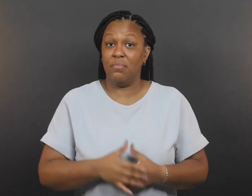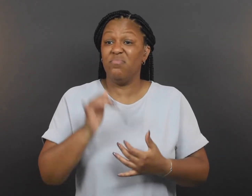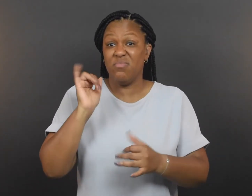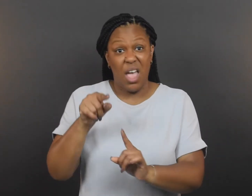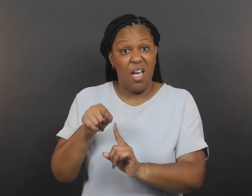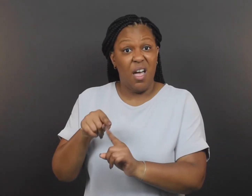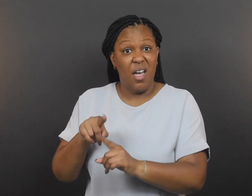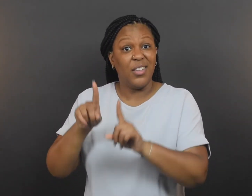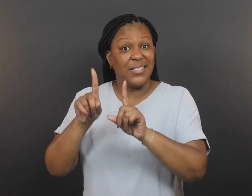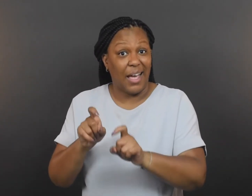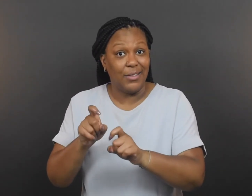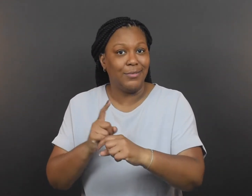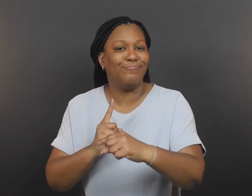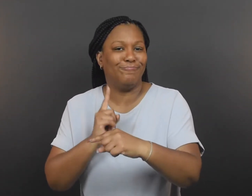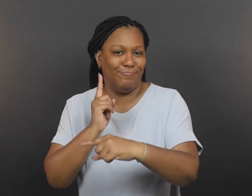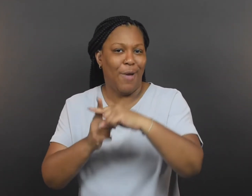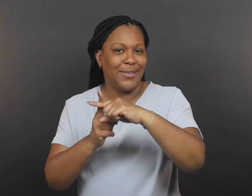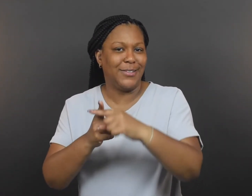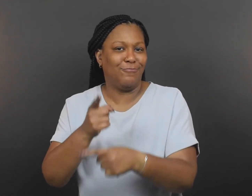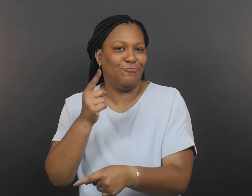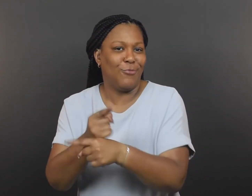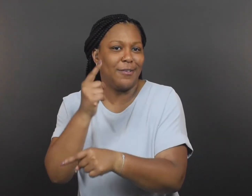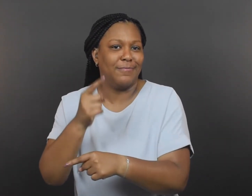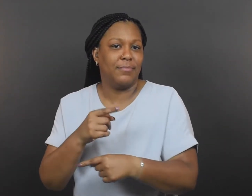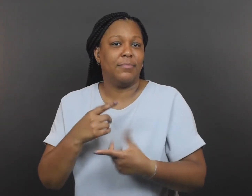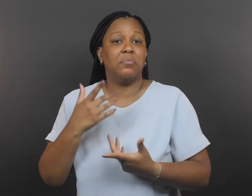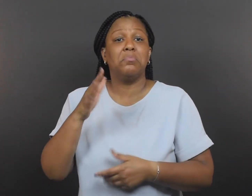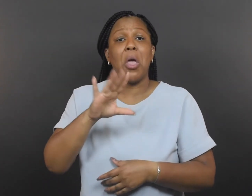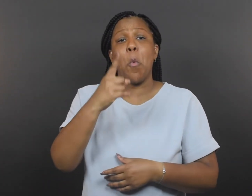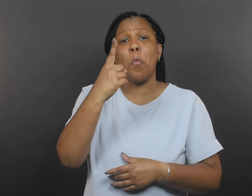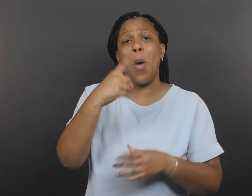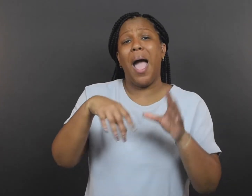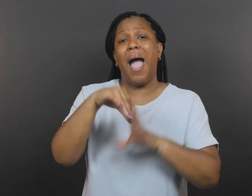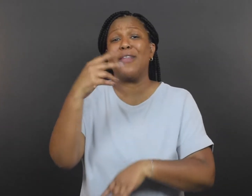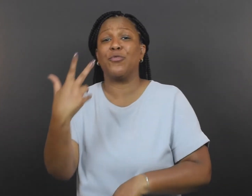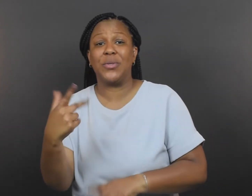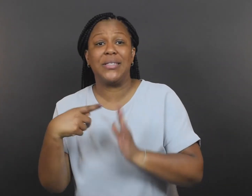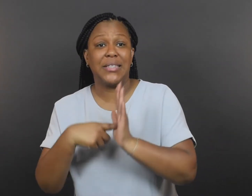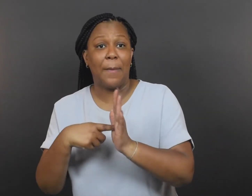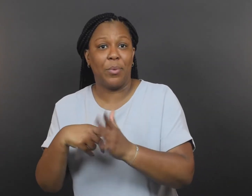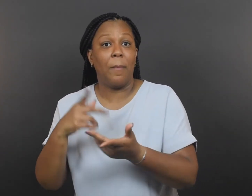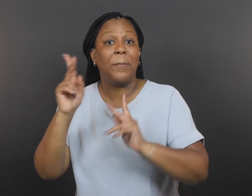and was correct only for about one out of three samples from people without symptoms.